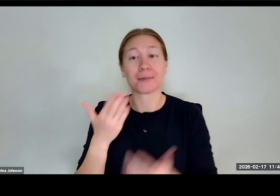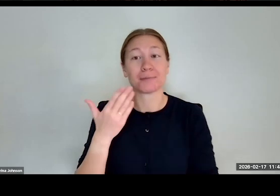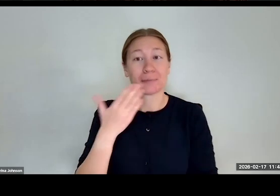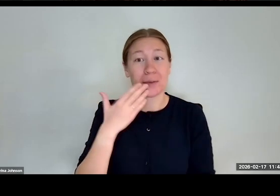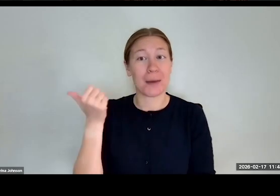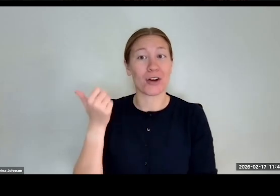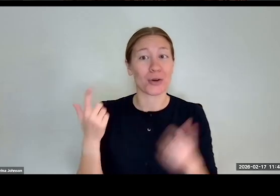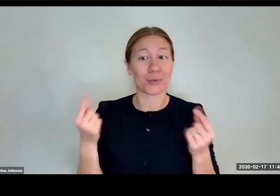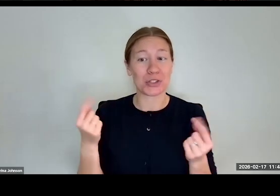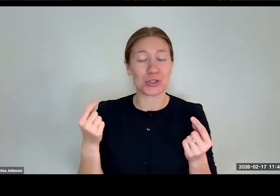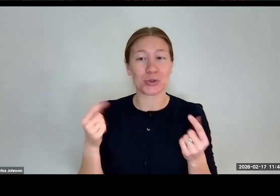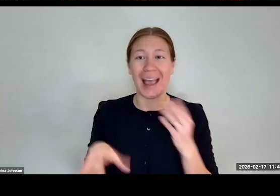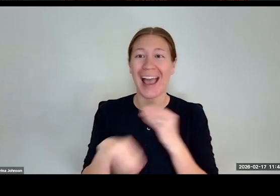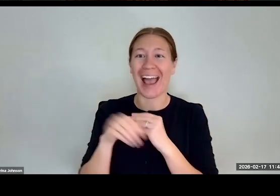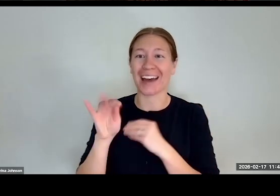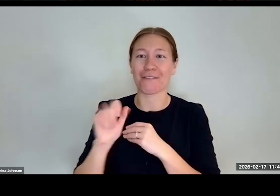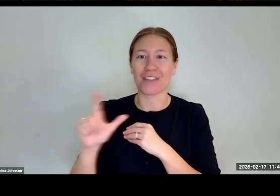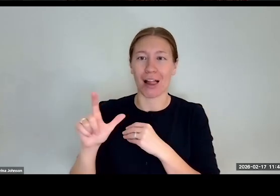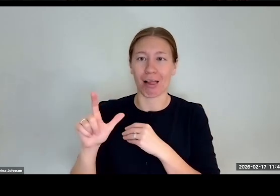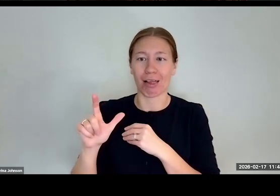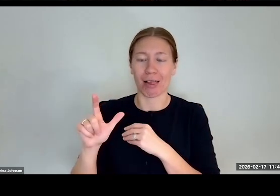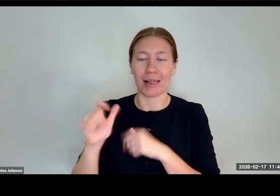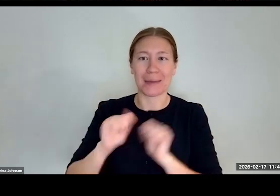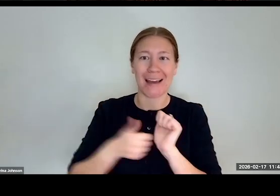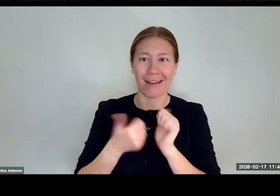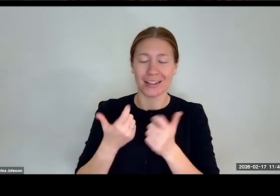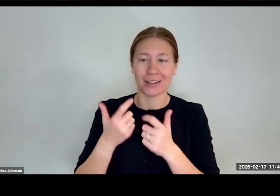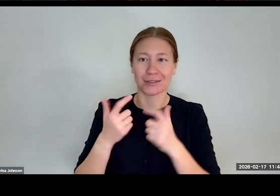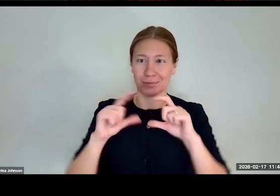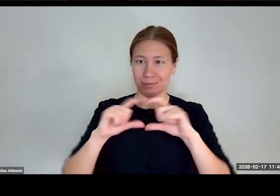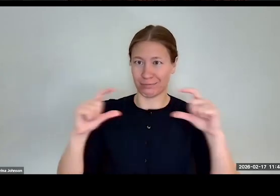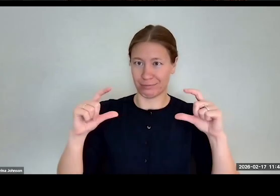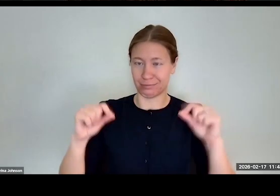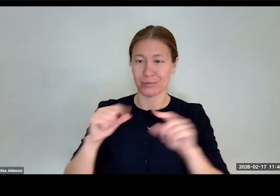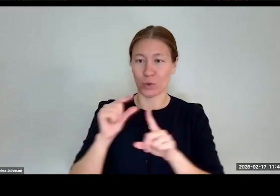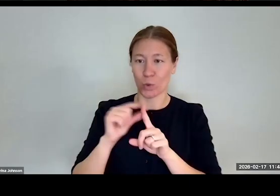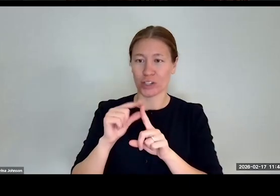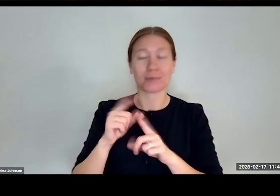So to do this, I'm going to undo that change, I'm gonna select my text box